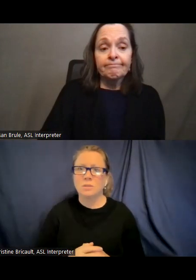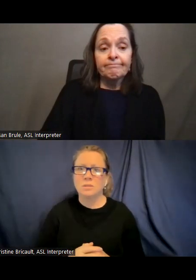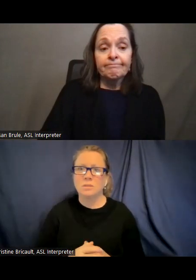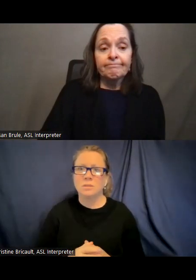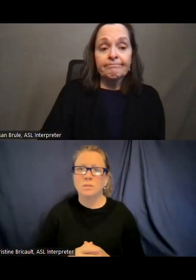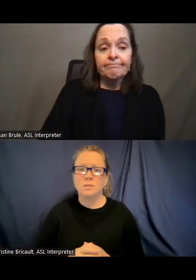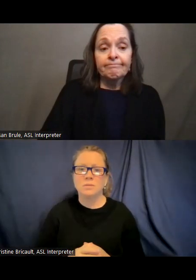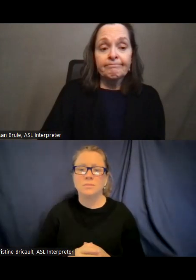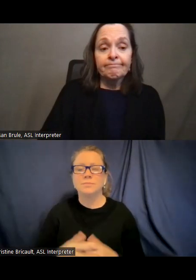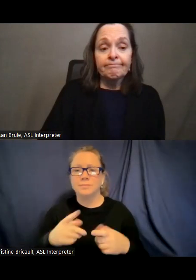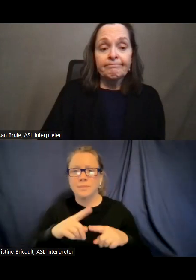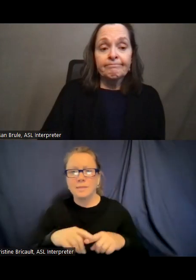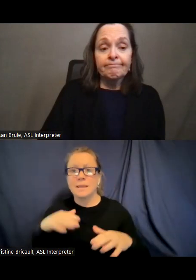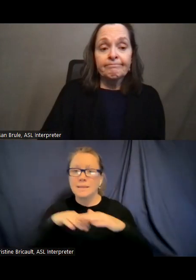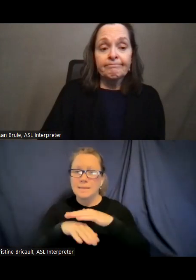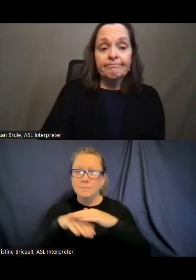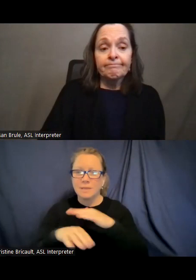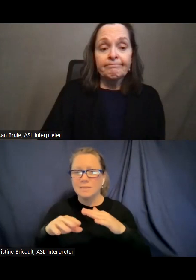You know, accessibility is going to mean different things to different people.